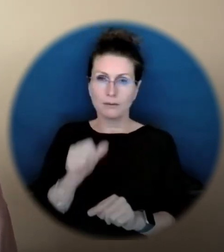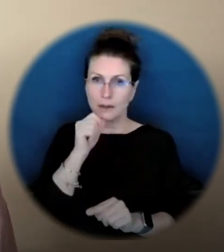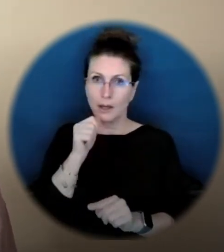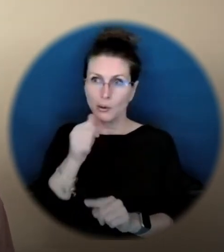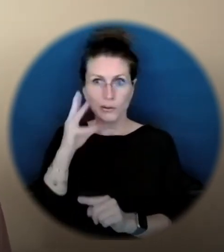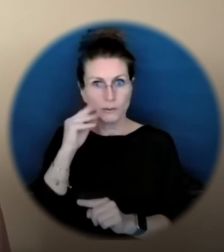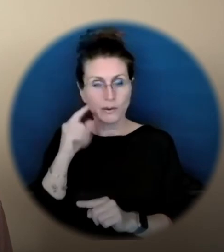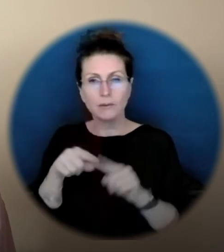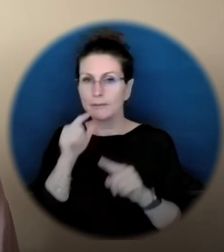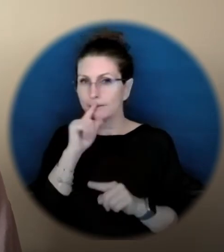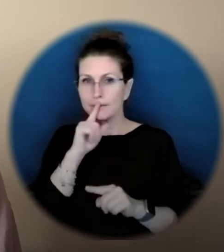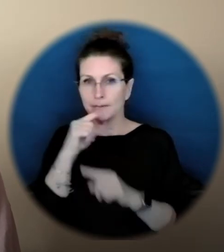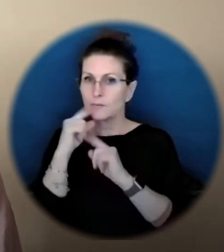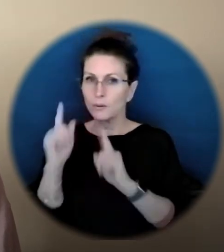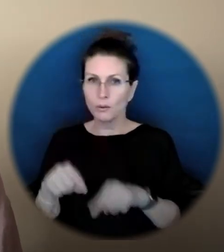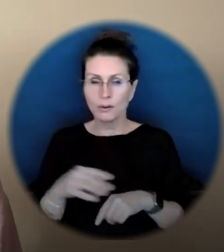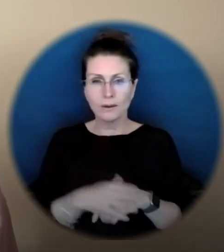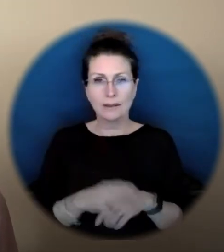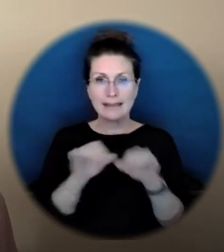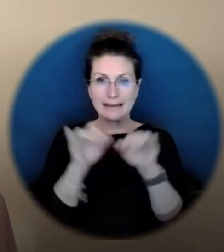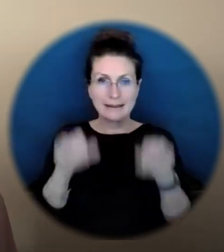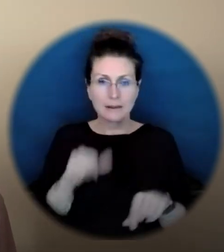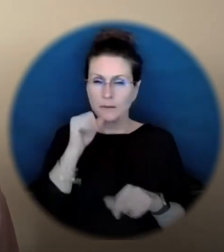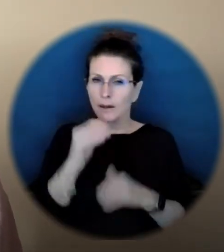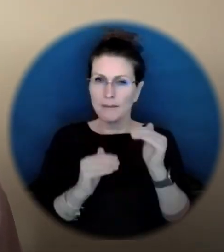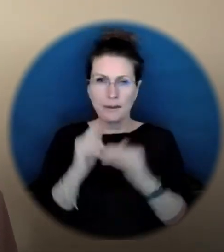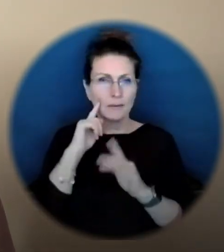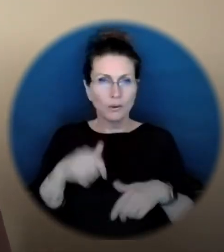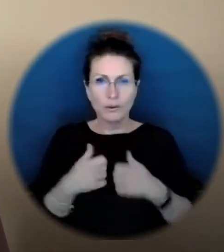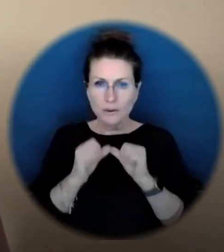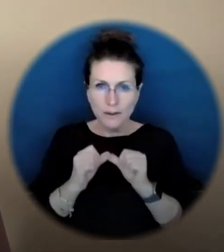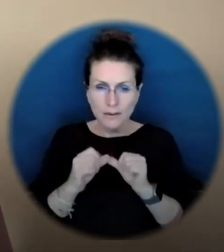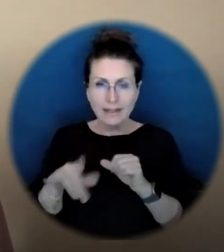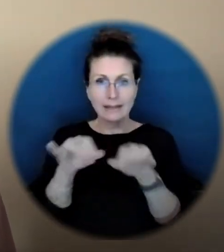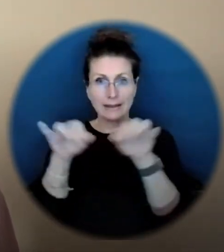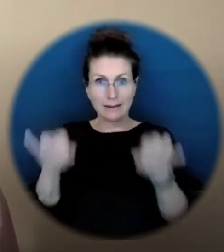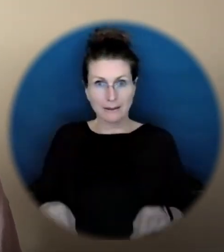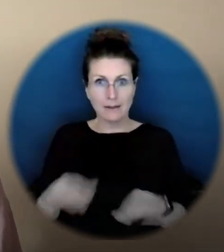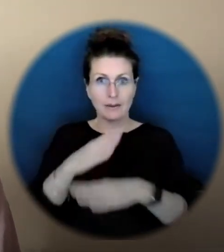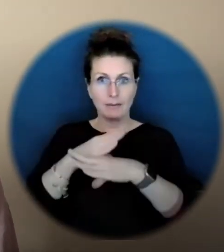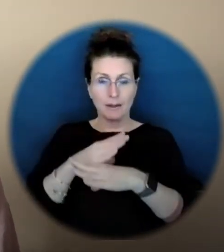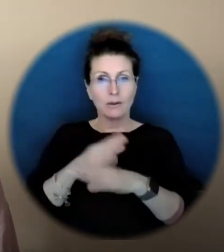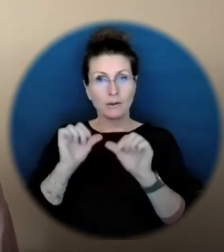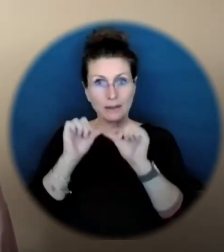The system was not built for survivors. And as long as these systematic barriers exist,